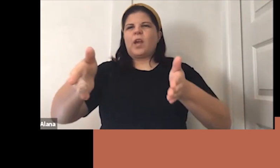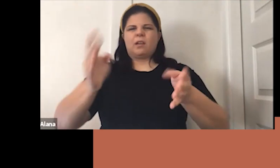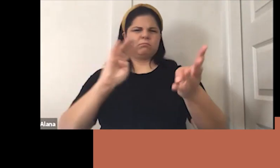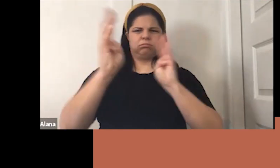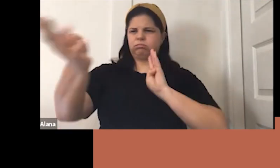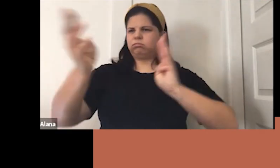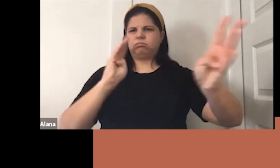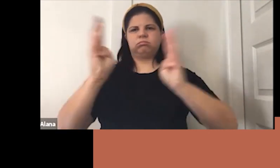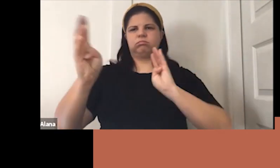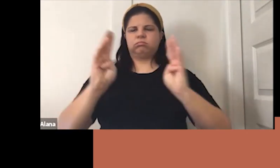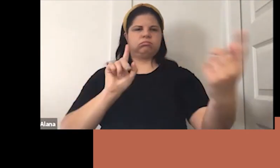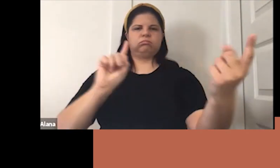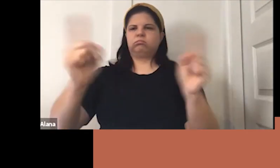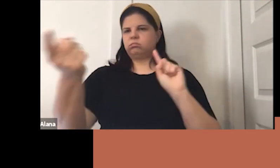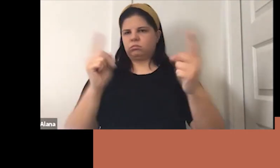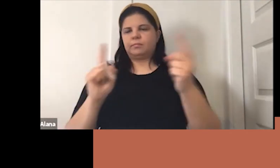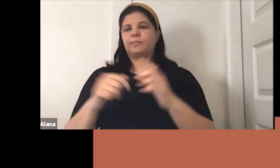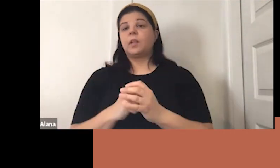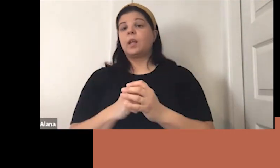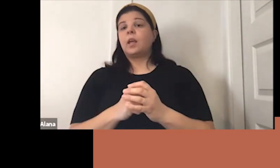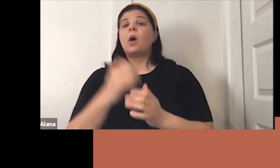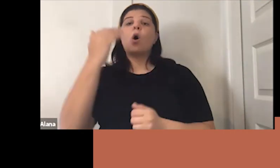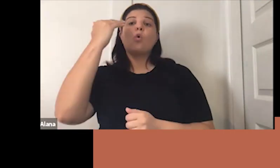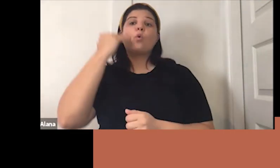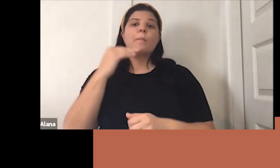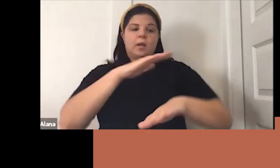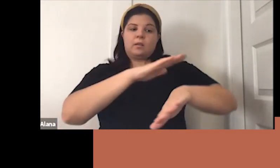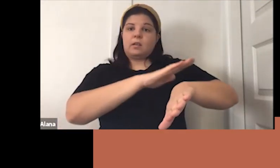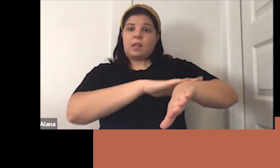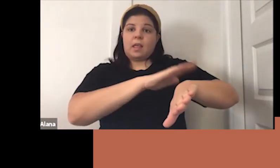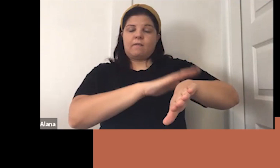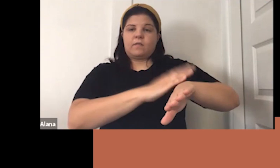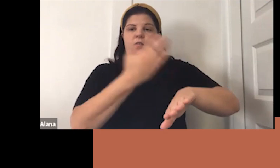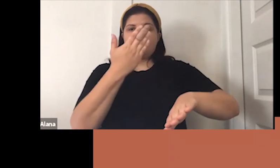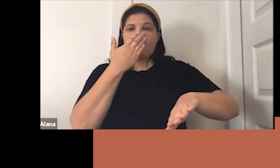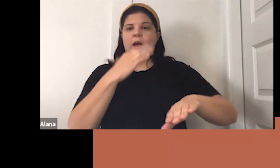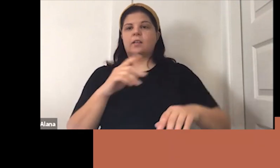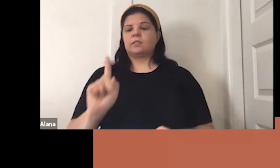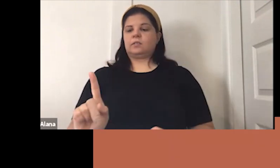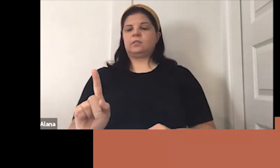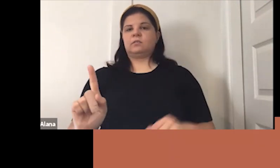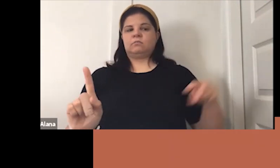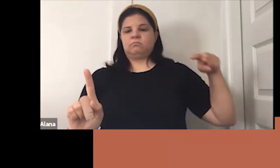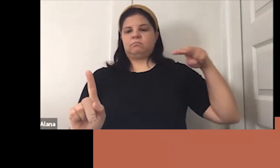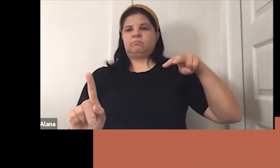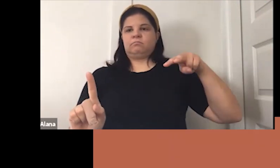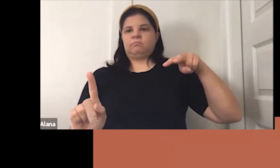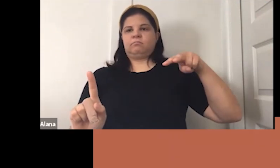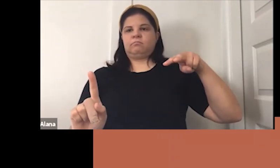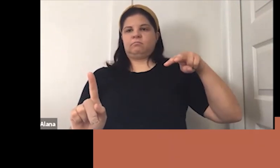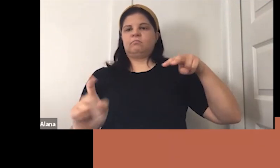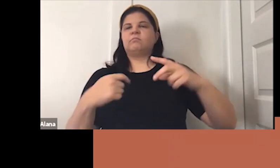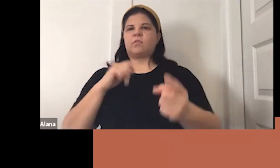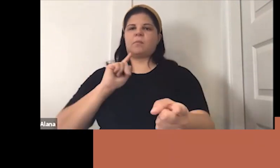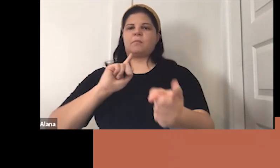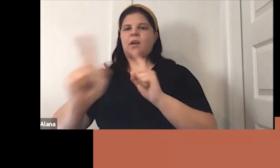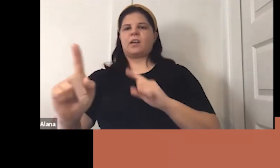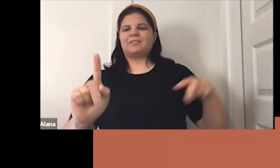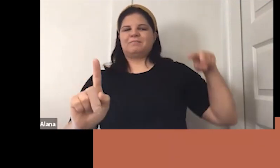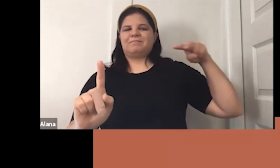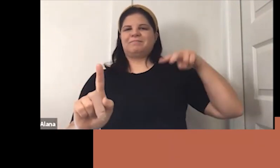A woman in the front left corner of the photo turns looking downwards at me as I pass.